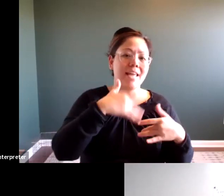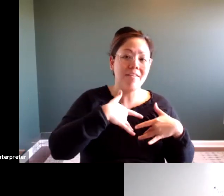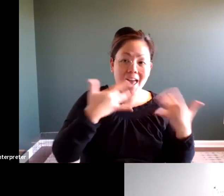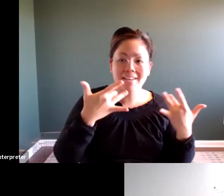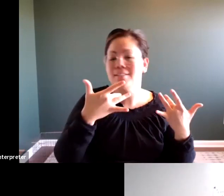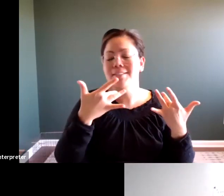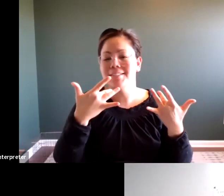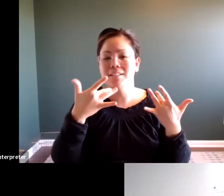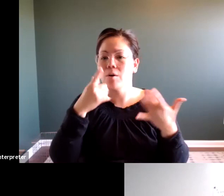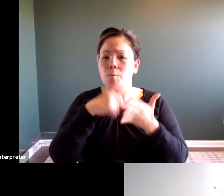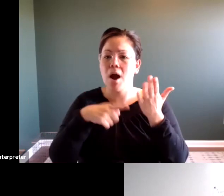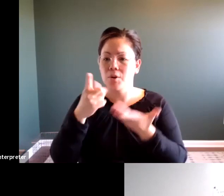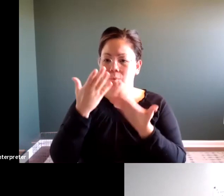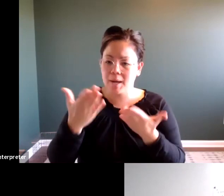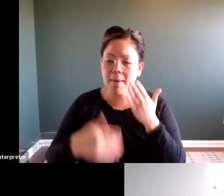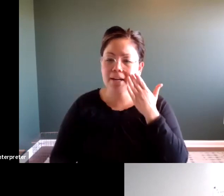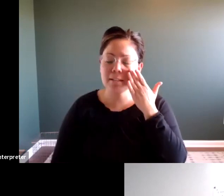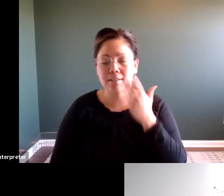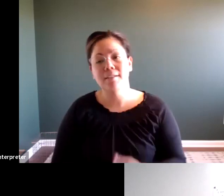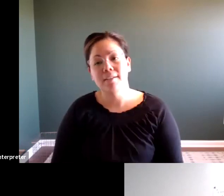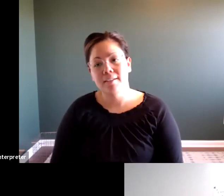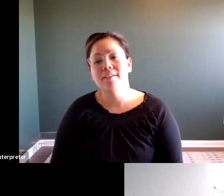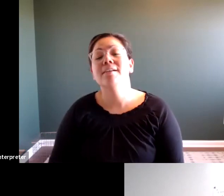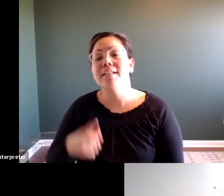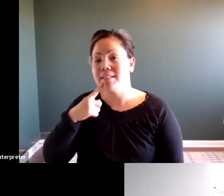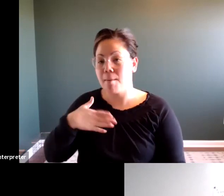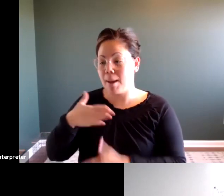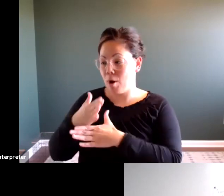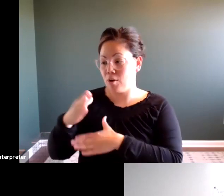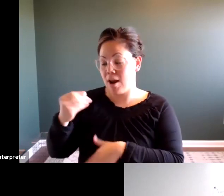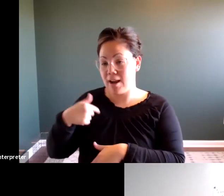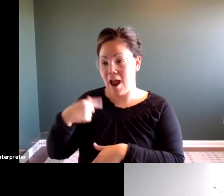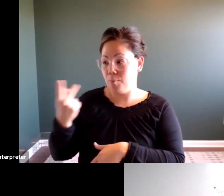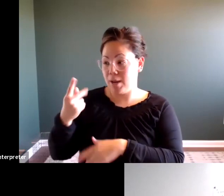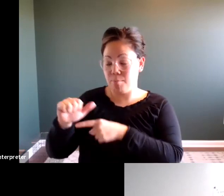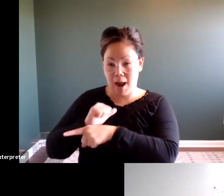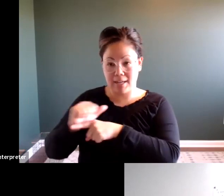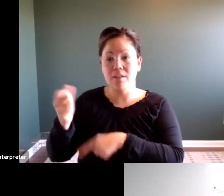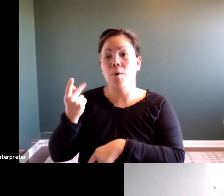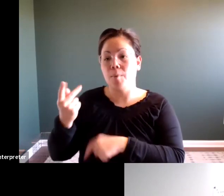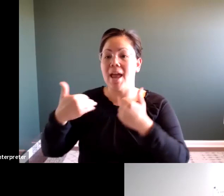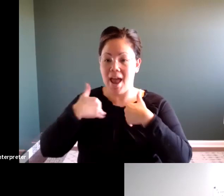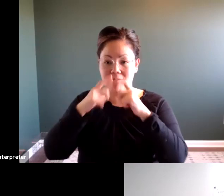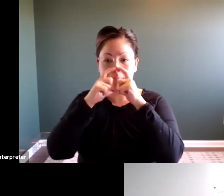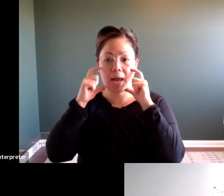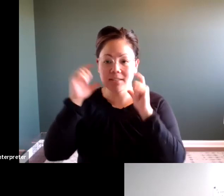that you would recommend. Yeah, so my partner and I when we practice, we are wearing masks the entire time.